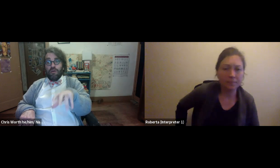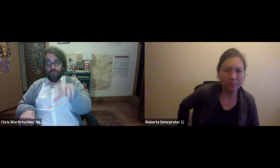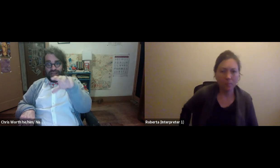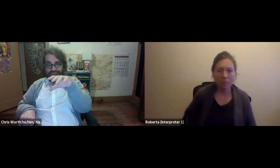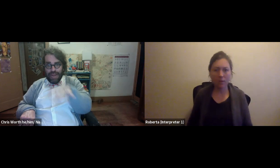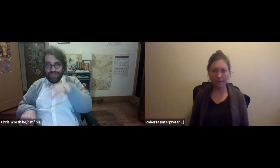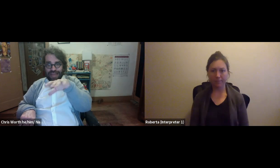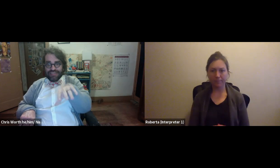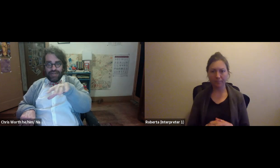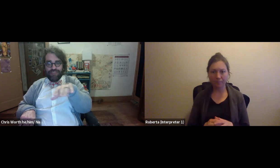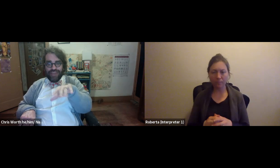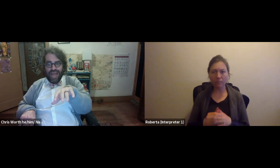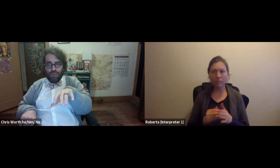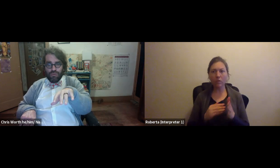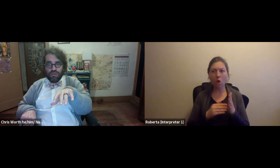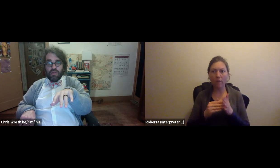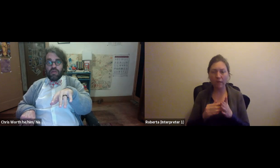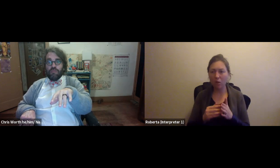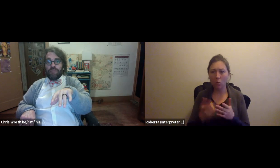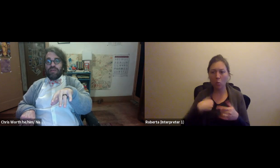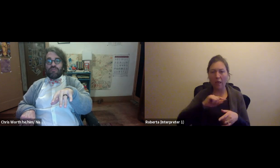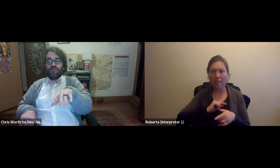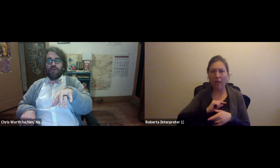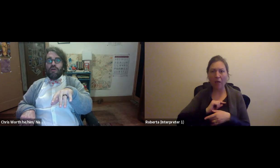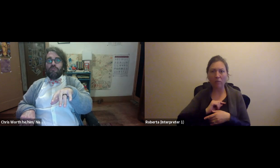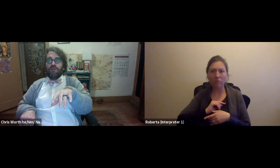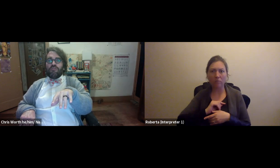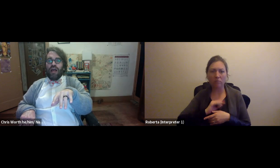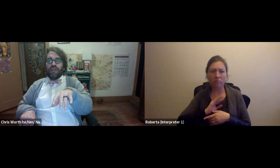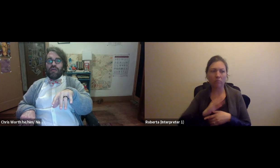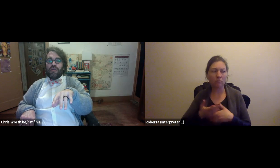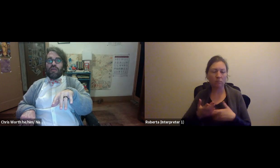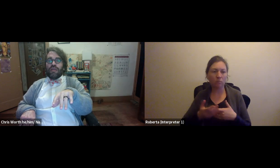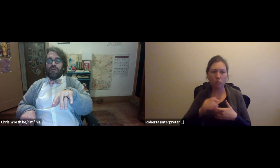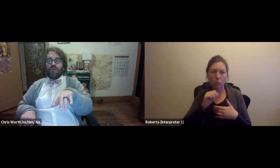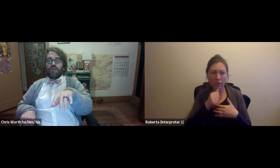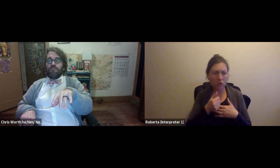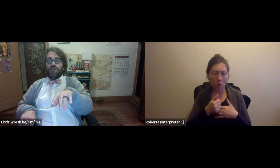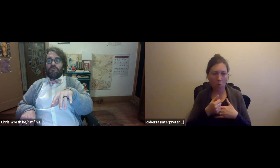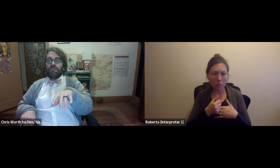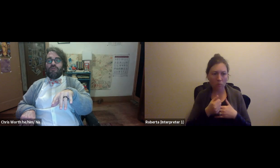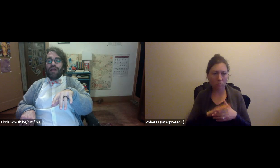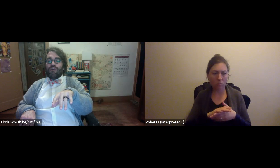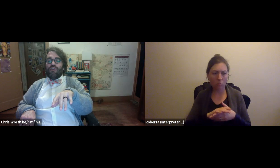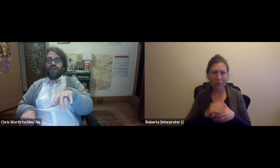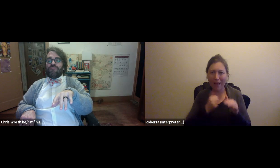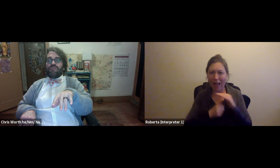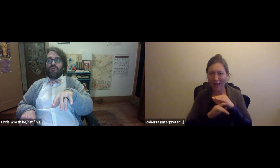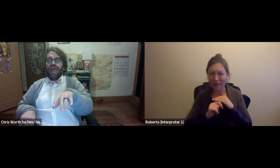we tamp that stuff down, because we're not in, we're not good enough to brag a